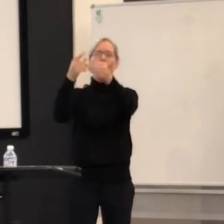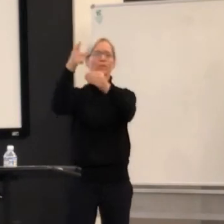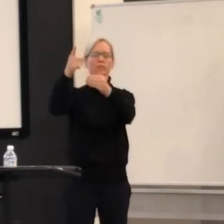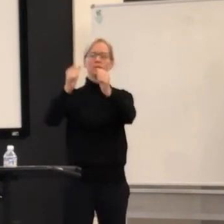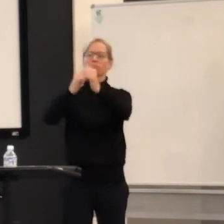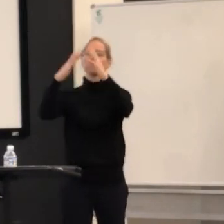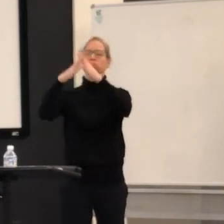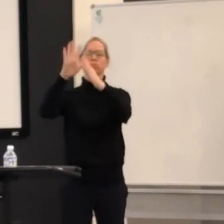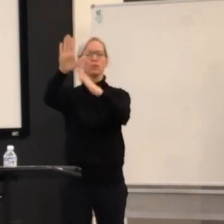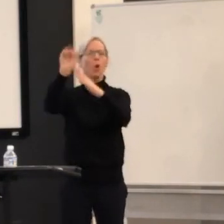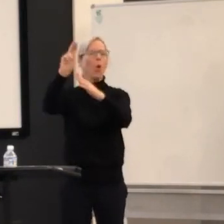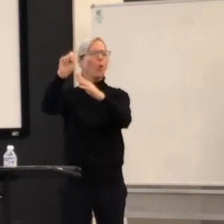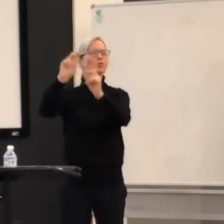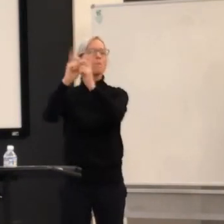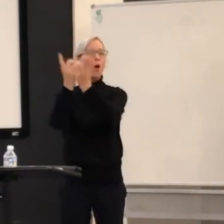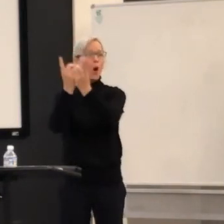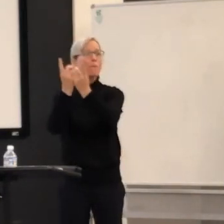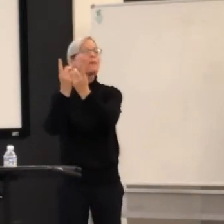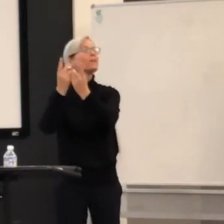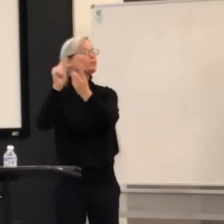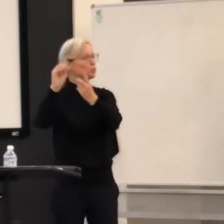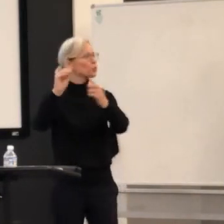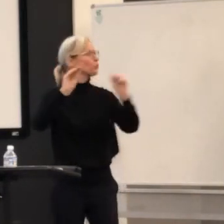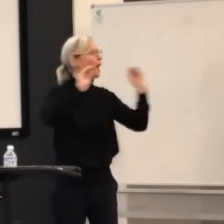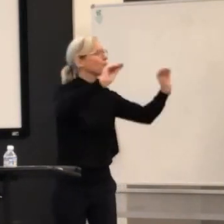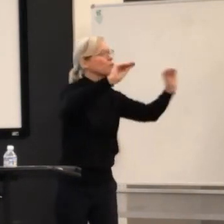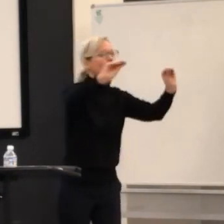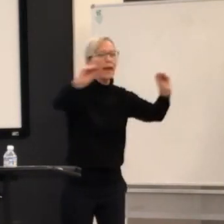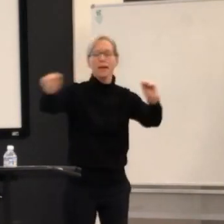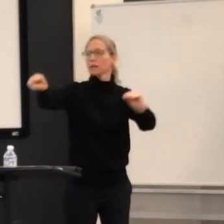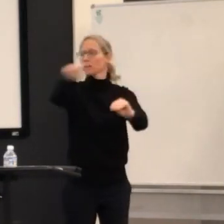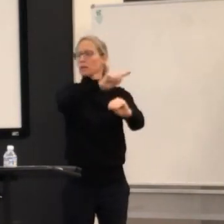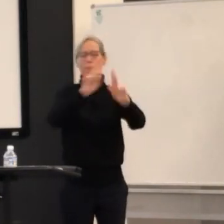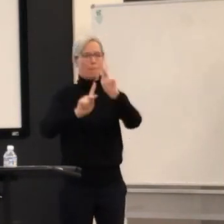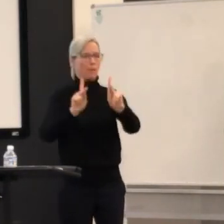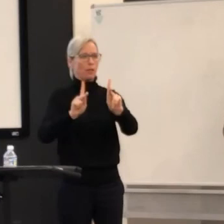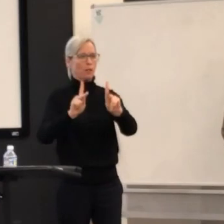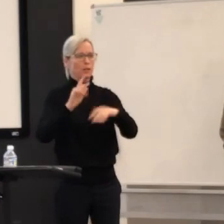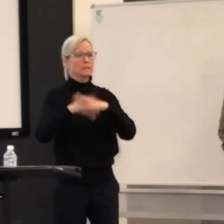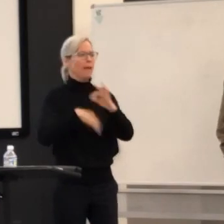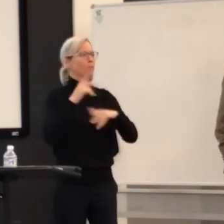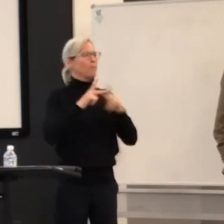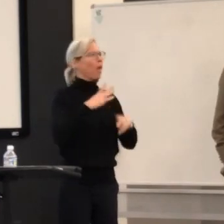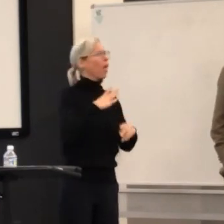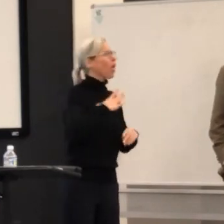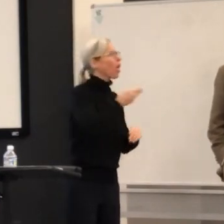to educate the public about these. So, although I wouldn't say that they are all